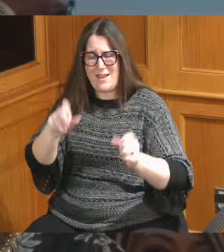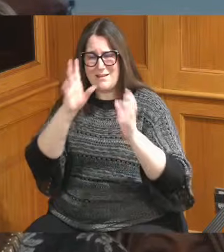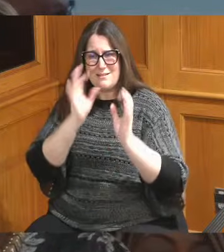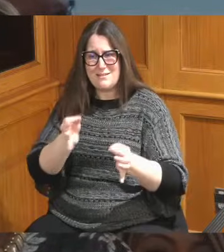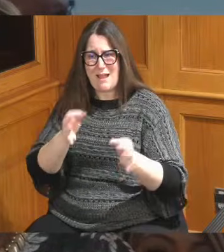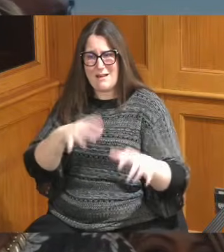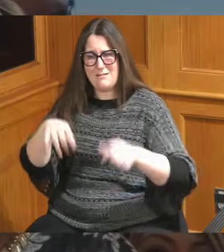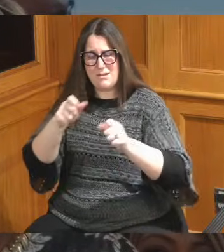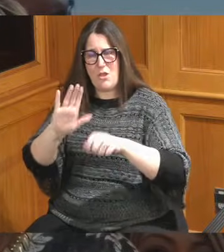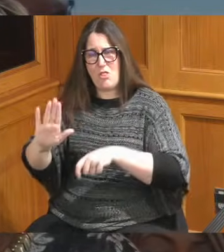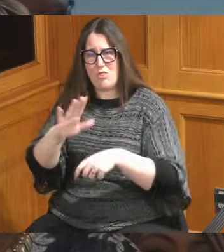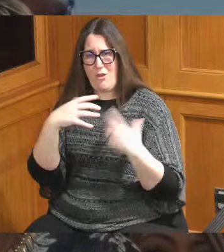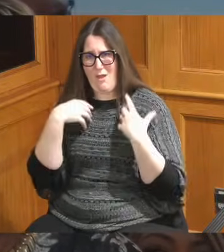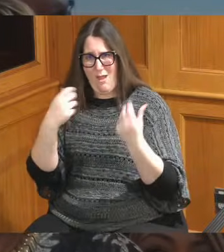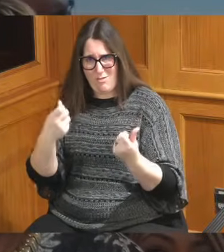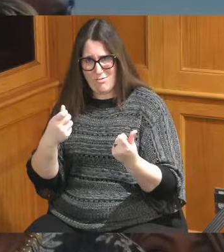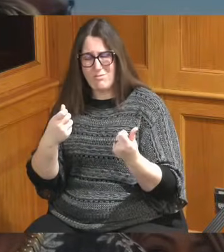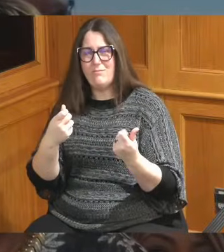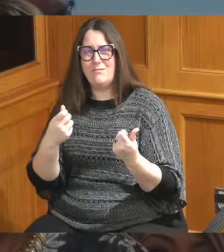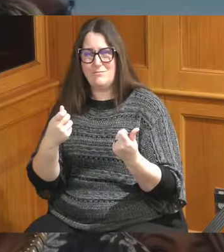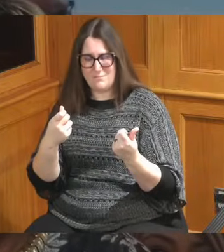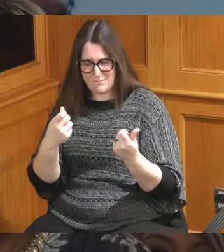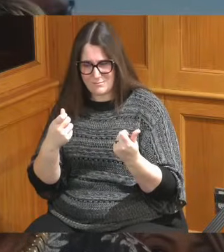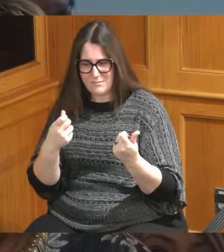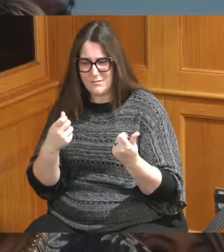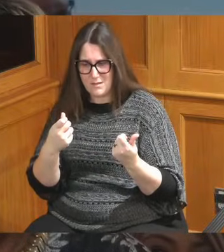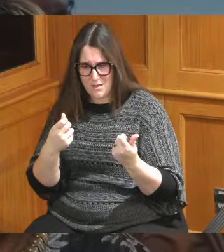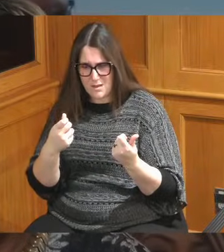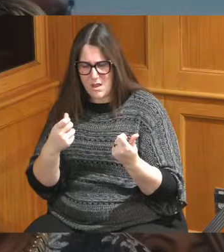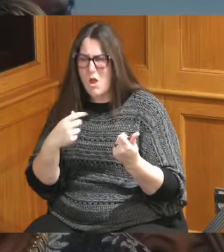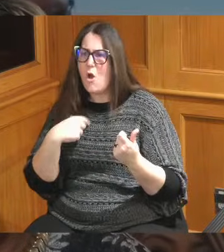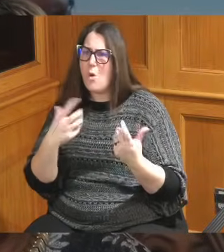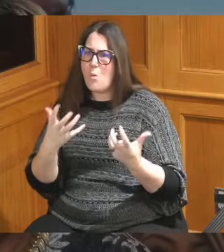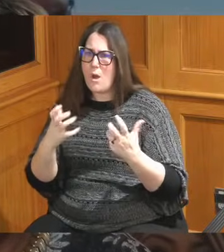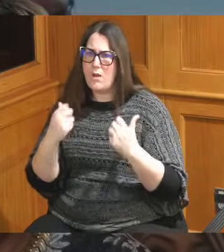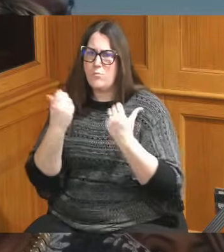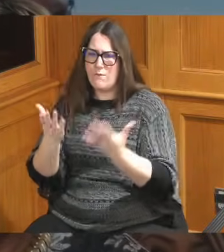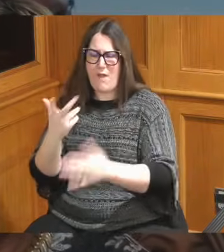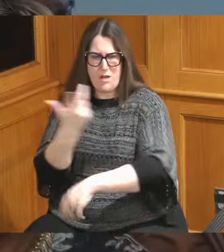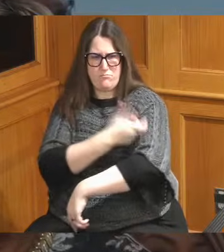health. It started with just wanting to provide flu shots to the neighborhood. And from that,